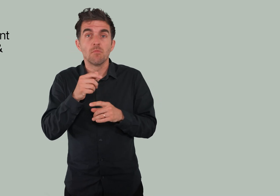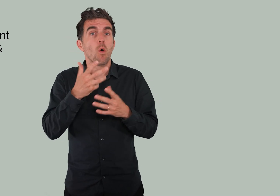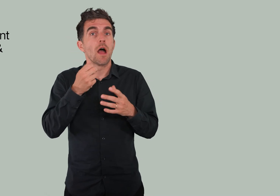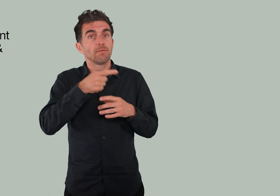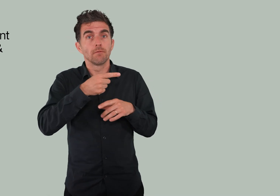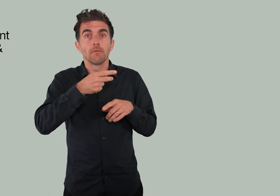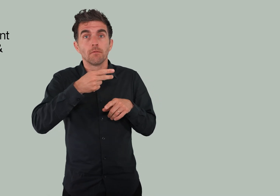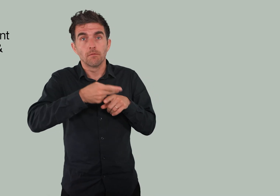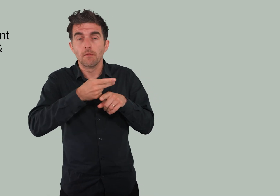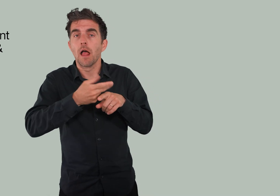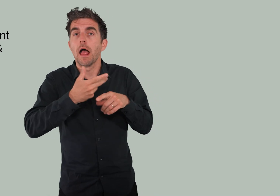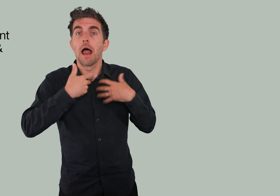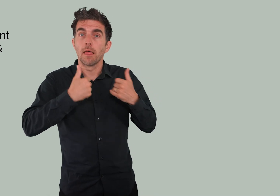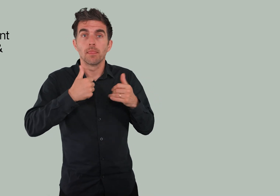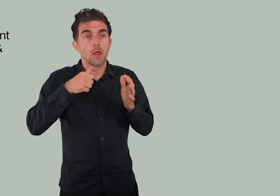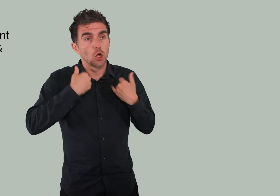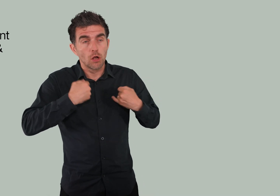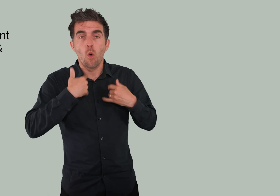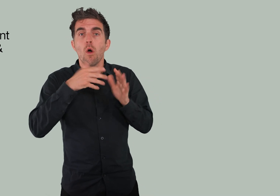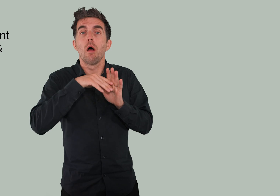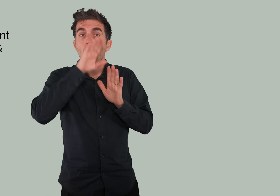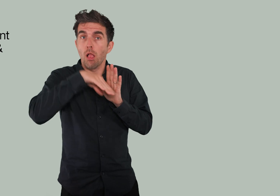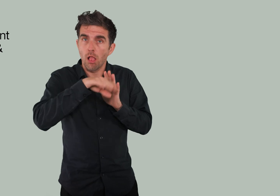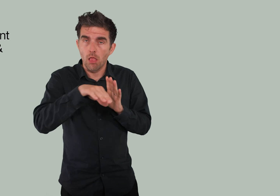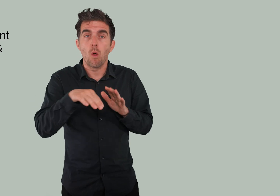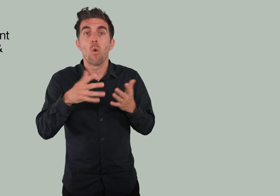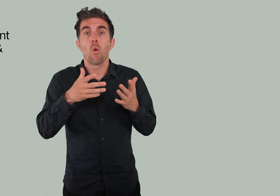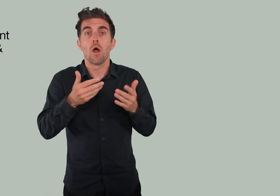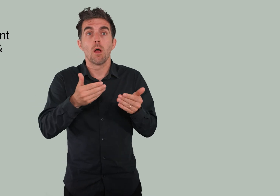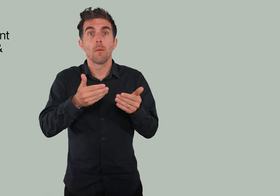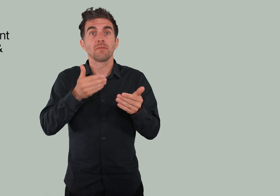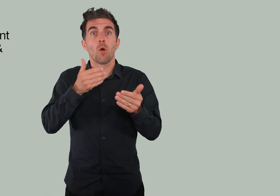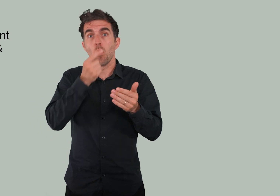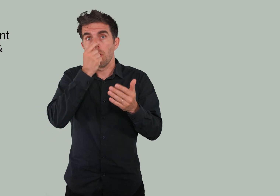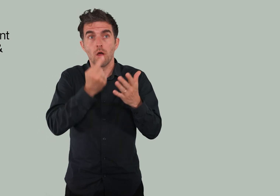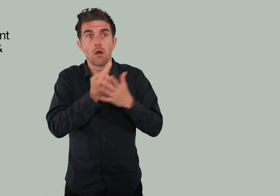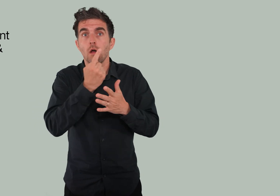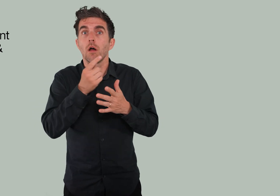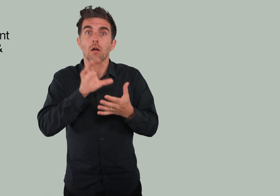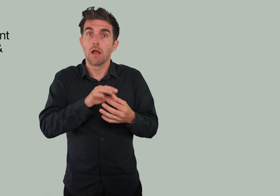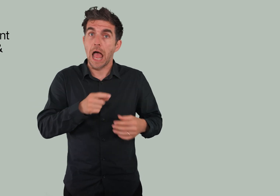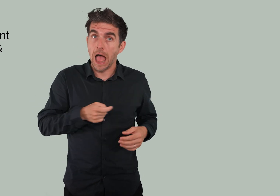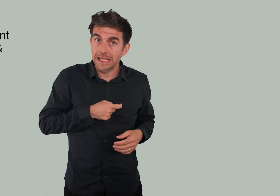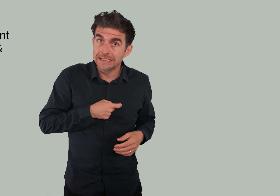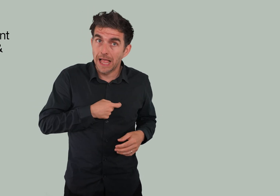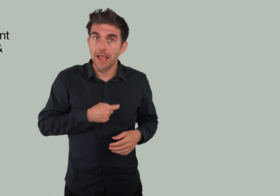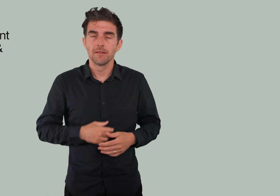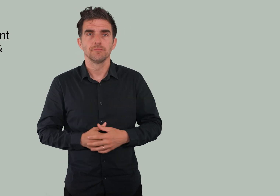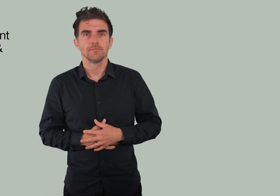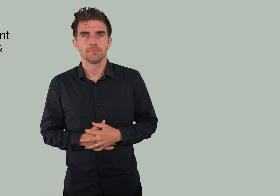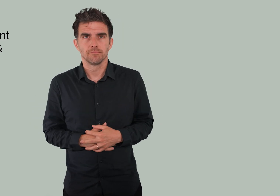such as those with fluctuating health conditions or a pre-disposition to anxiety.